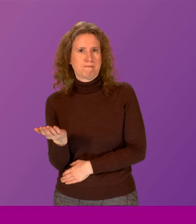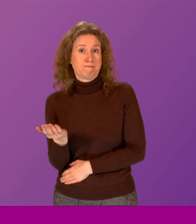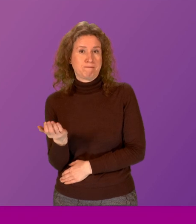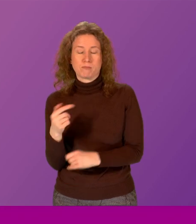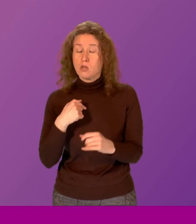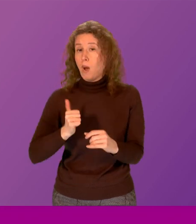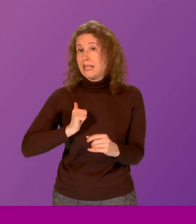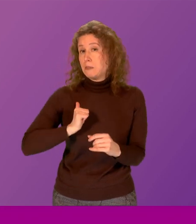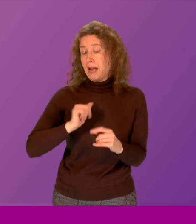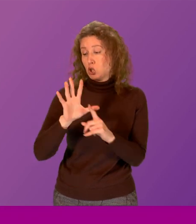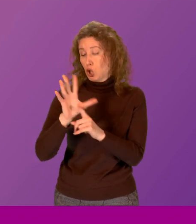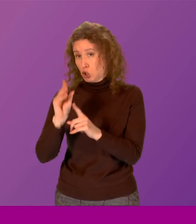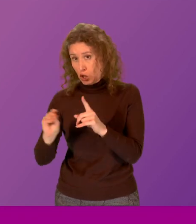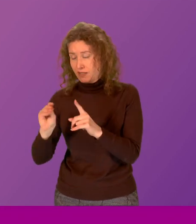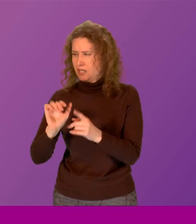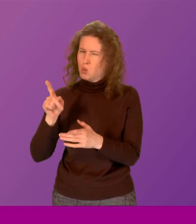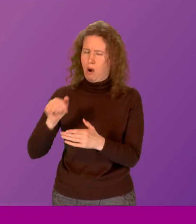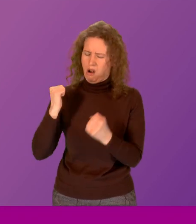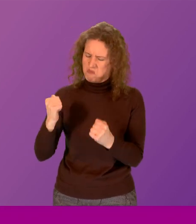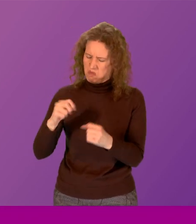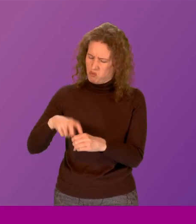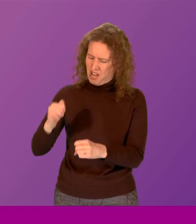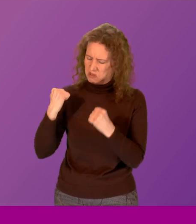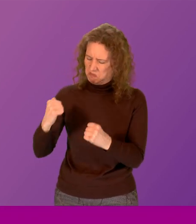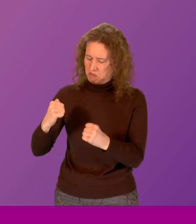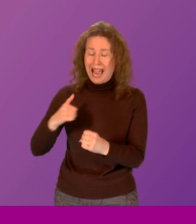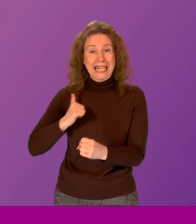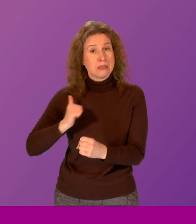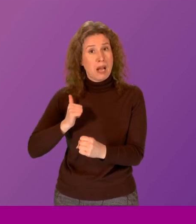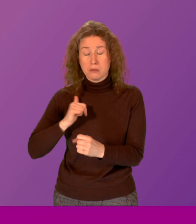I expect the Conservatives, who are hard Brexiteers, to continue down that disastrous